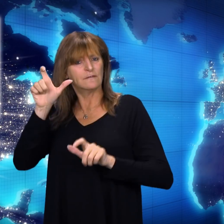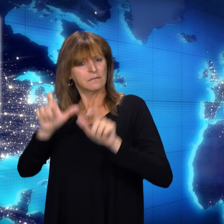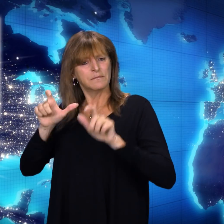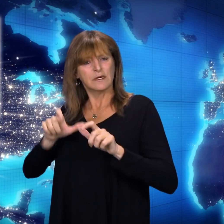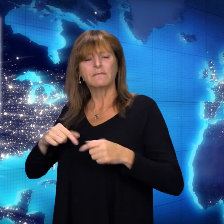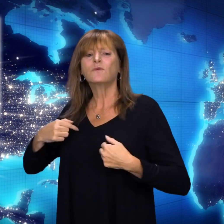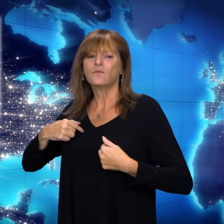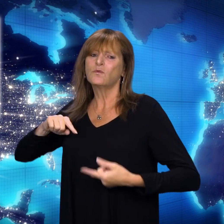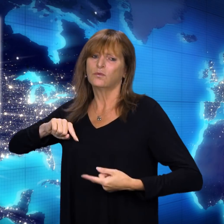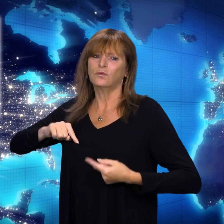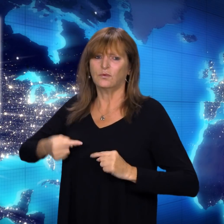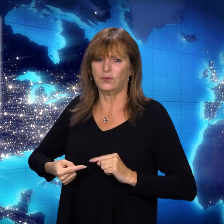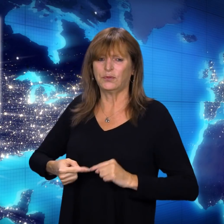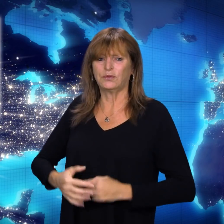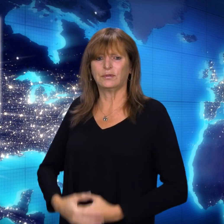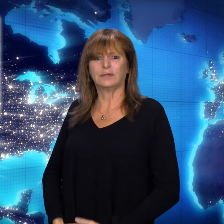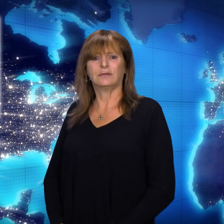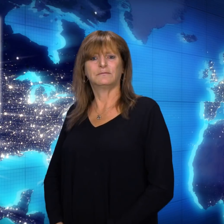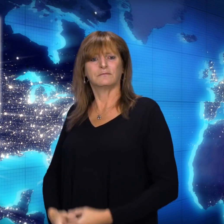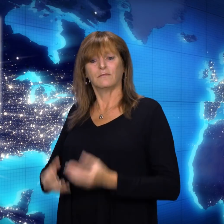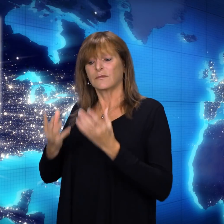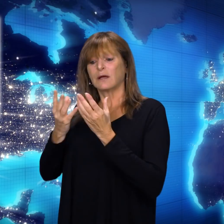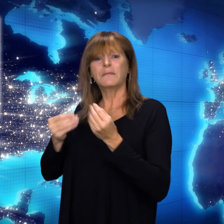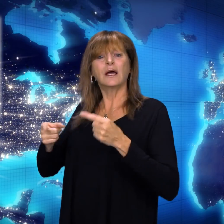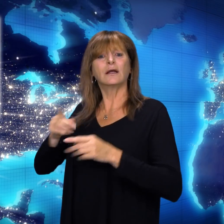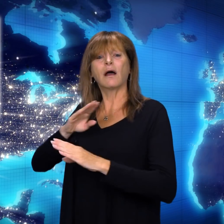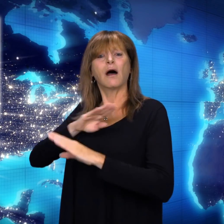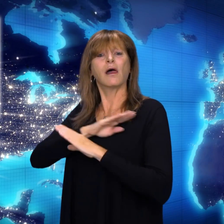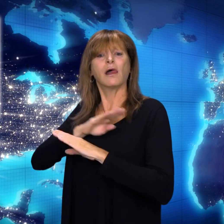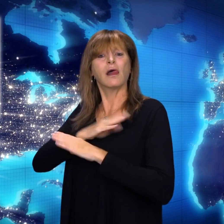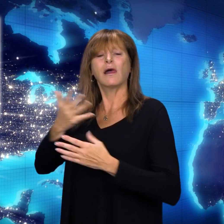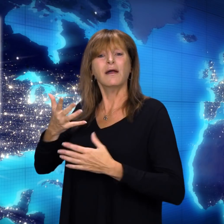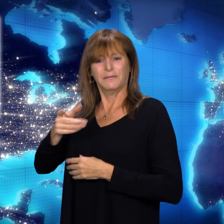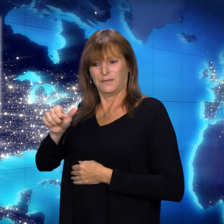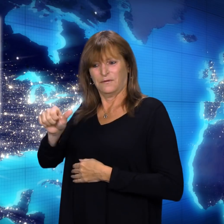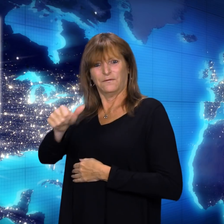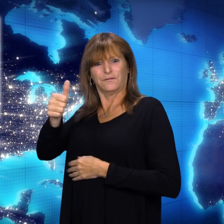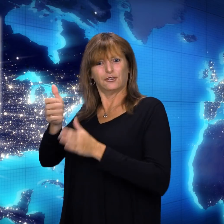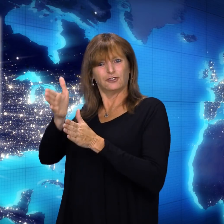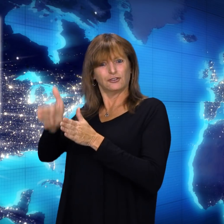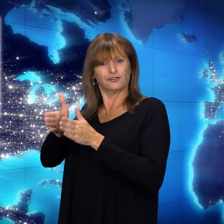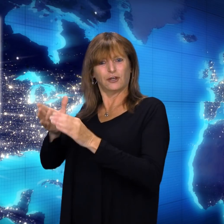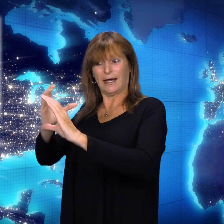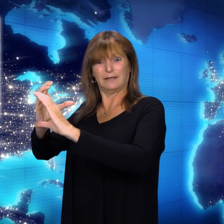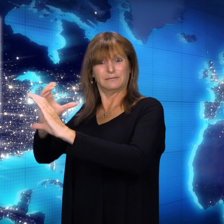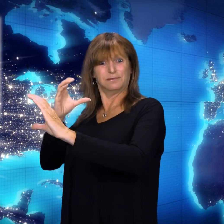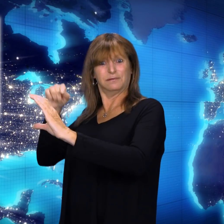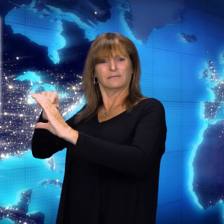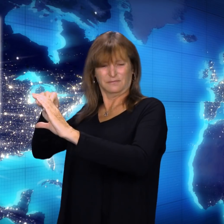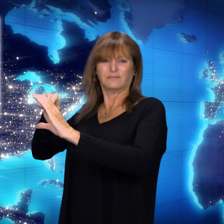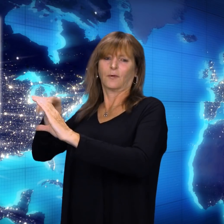first car, and five cars turned on